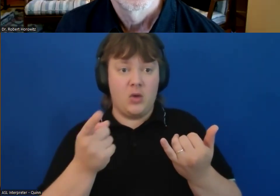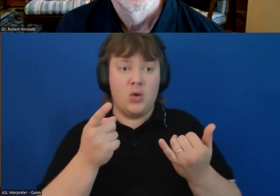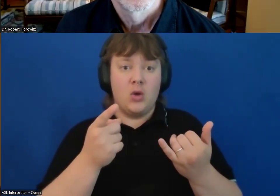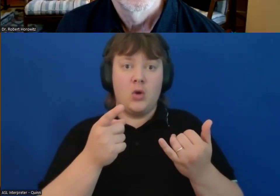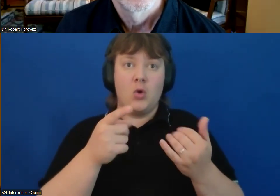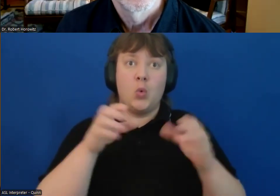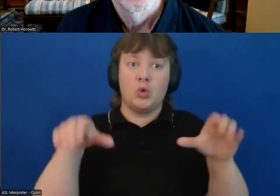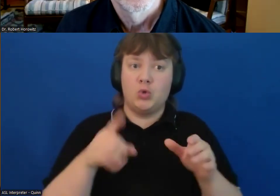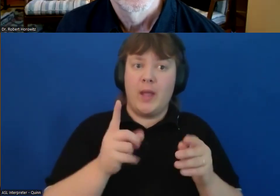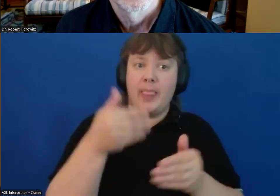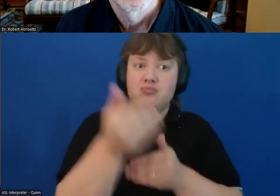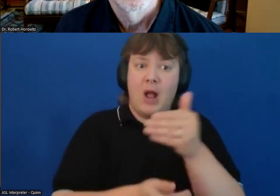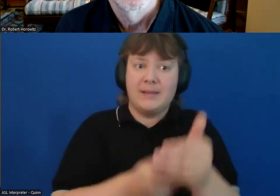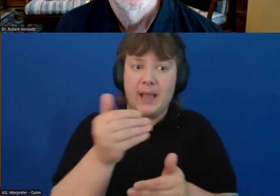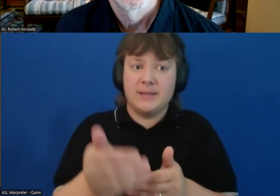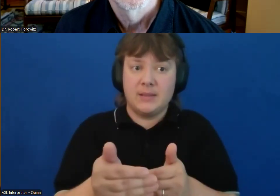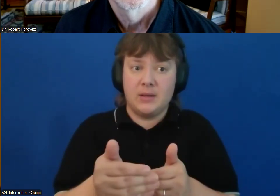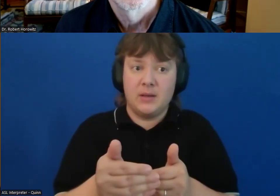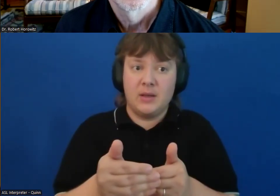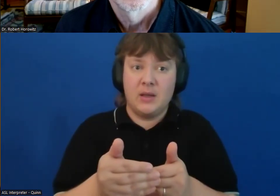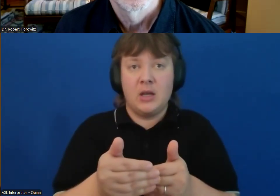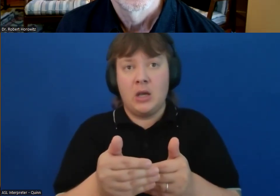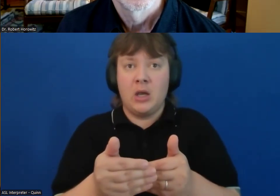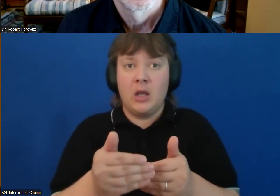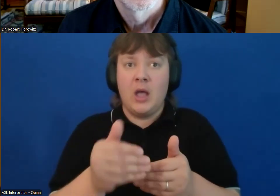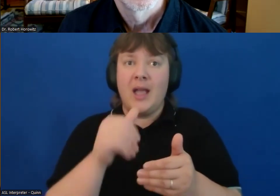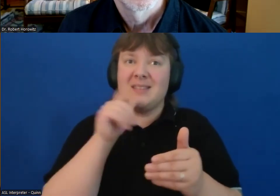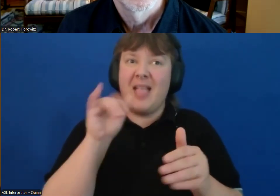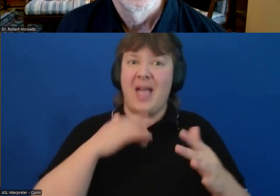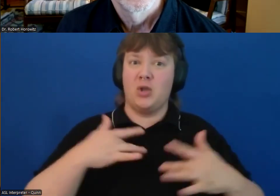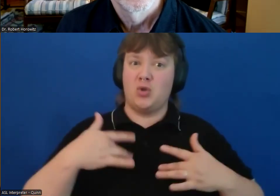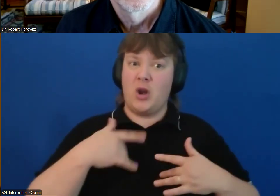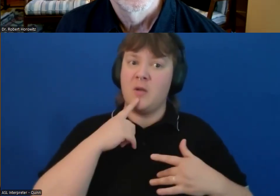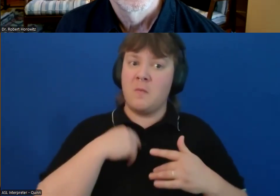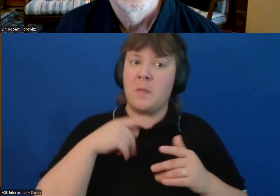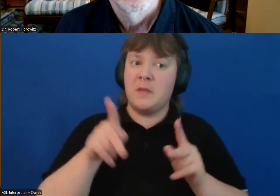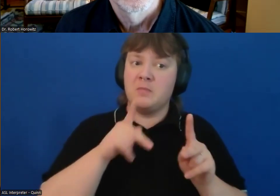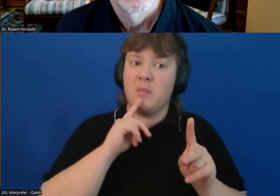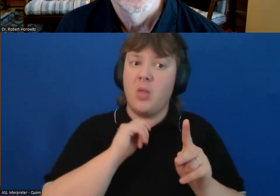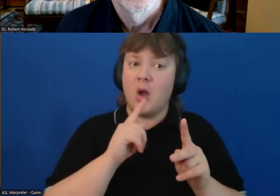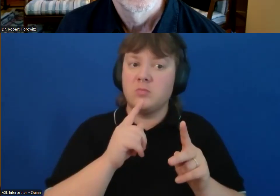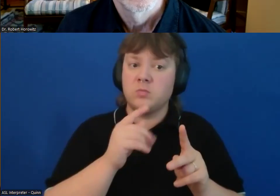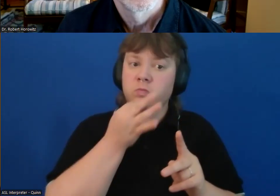I think are are not that big of a concern. [gasps] But I've also seen through my career how things